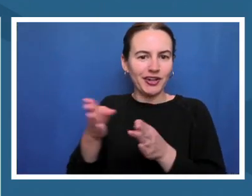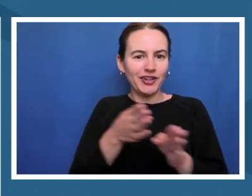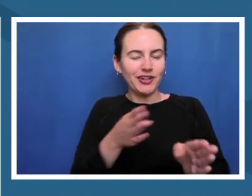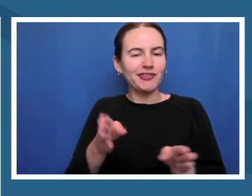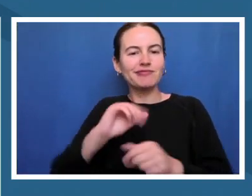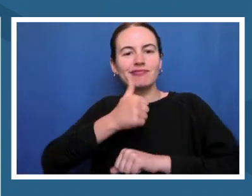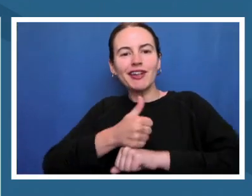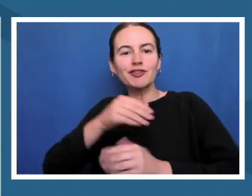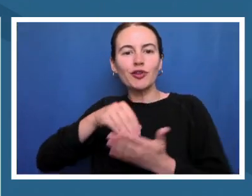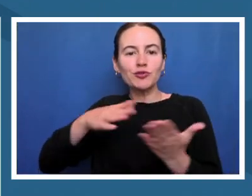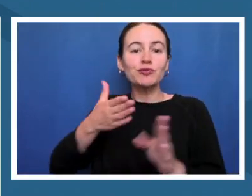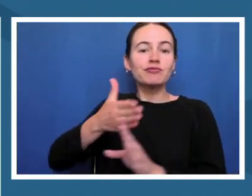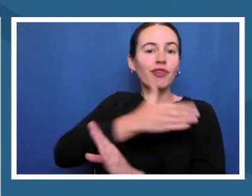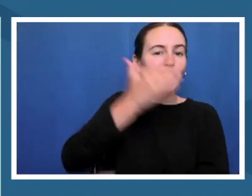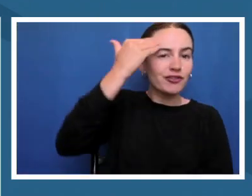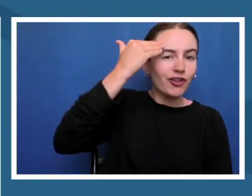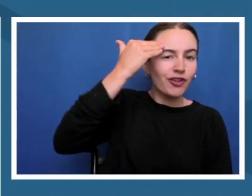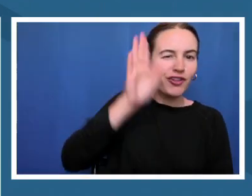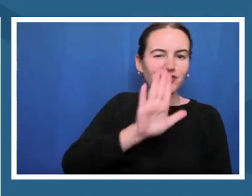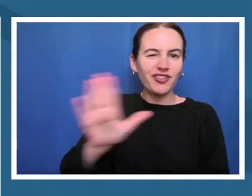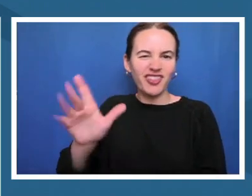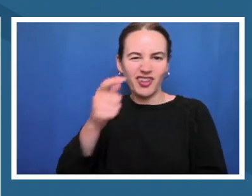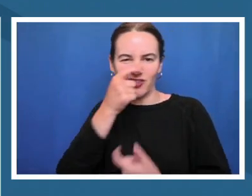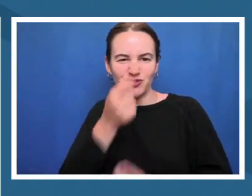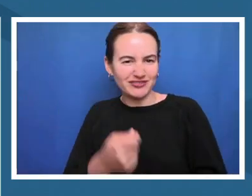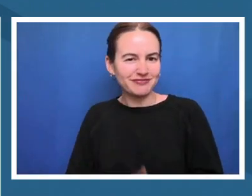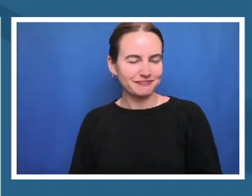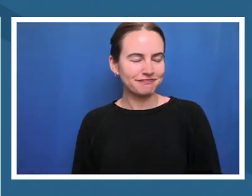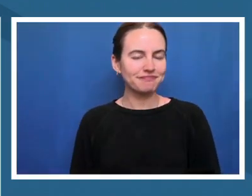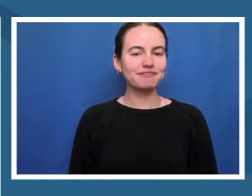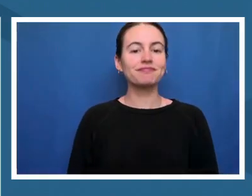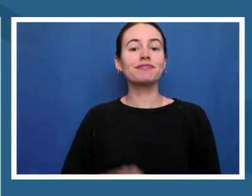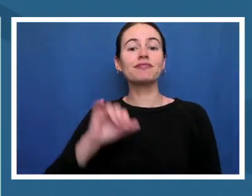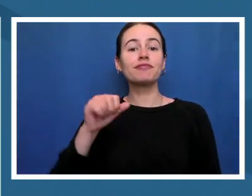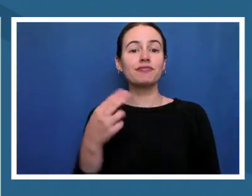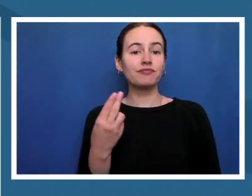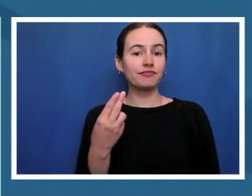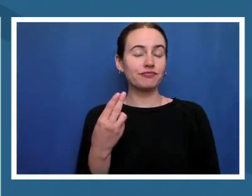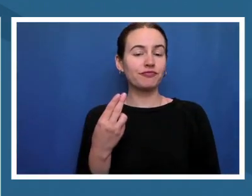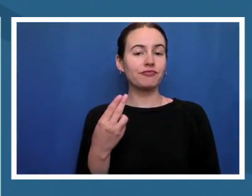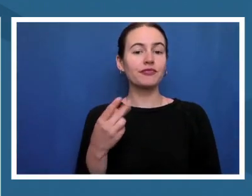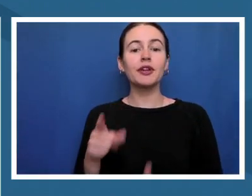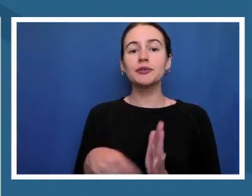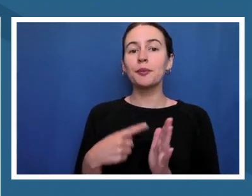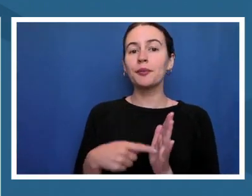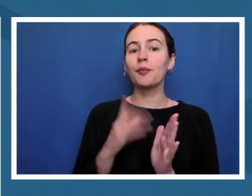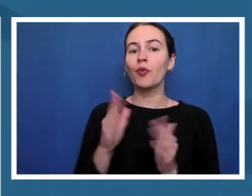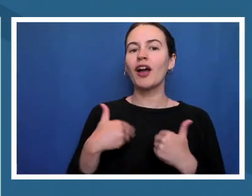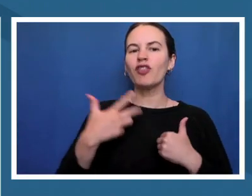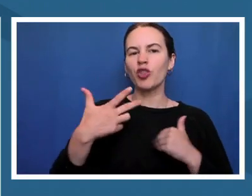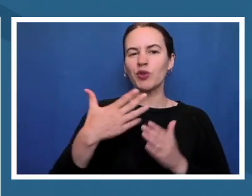interest and i've done it where i give it as part of a three-part assignment